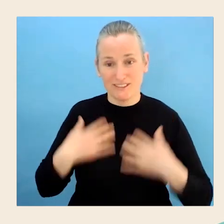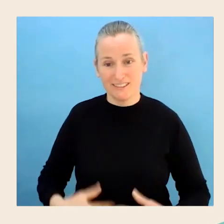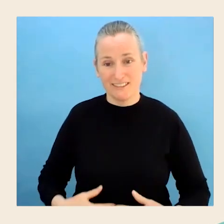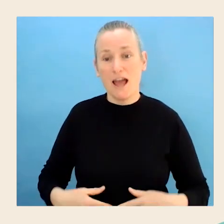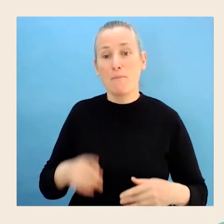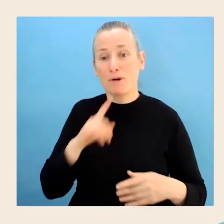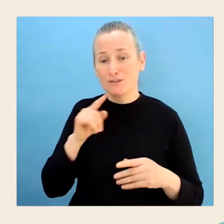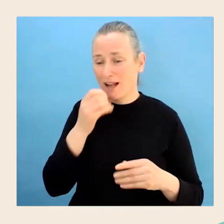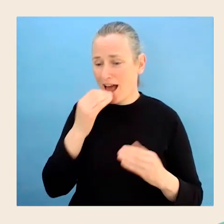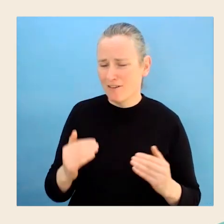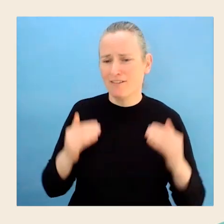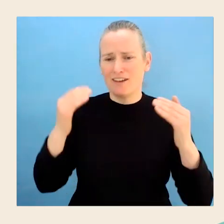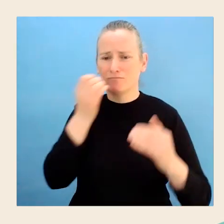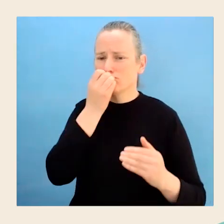Disabled people, we can be all things.